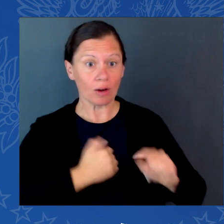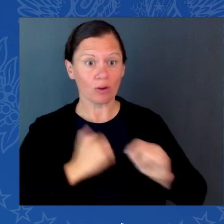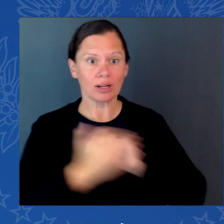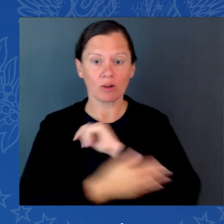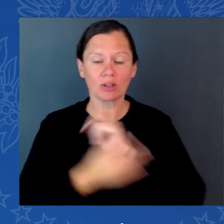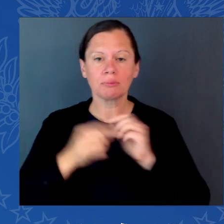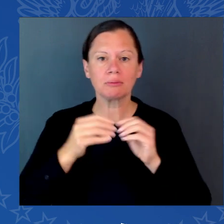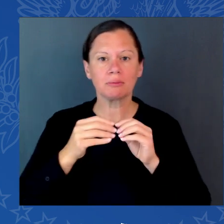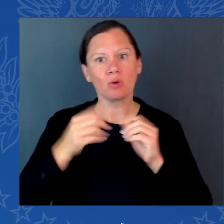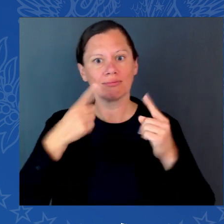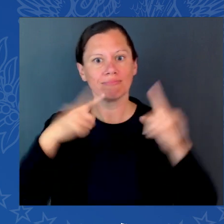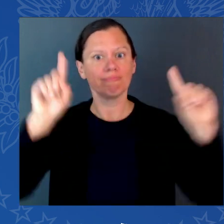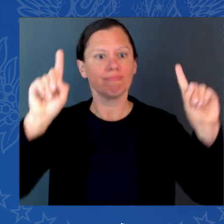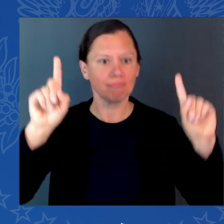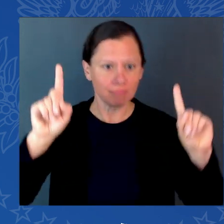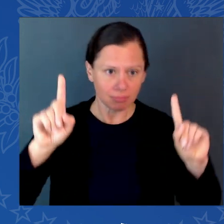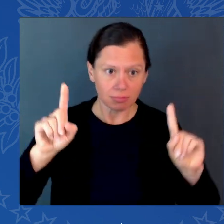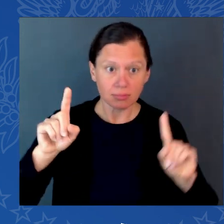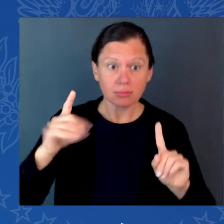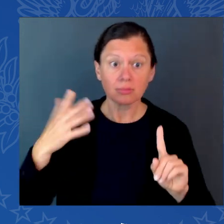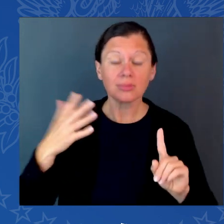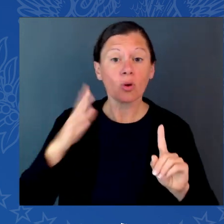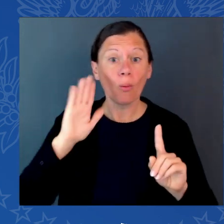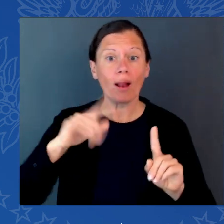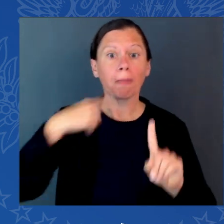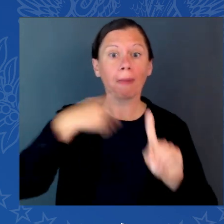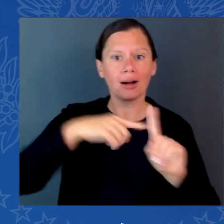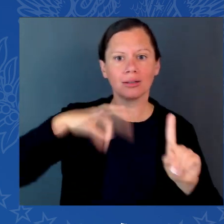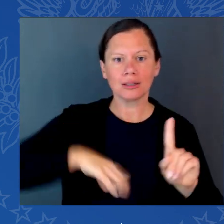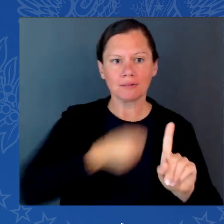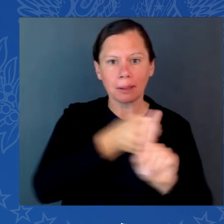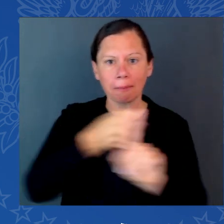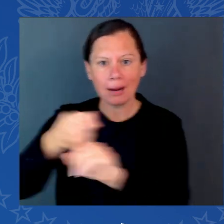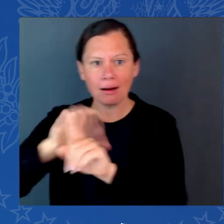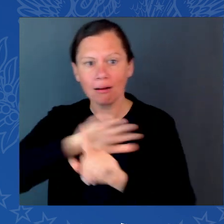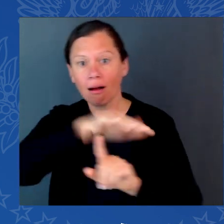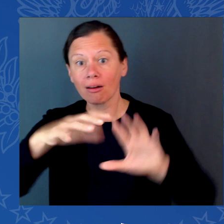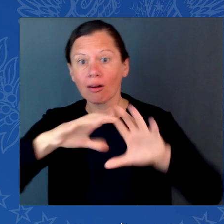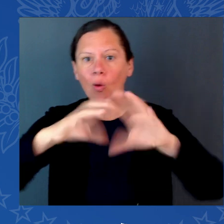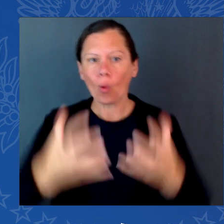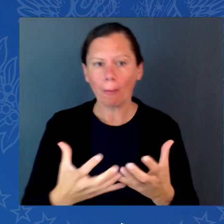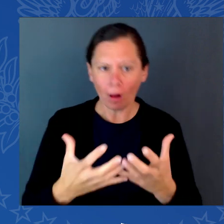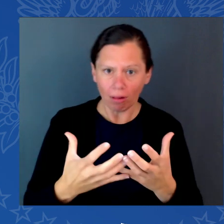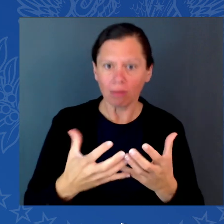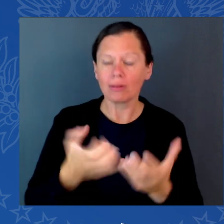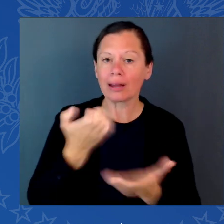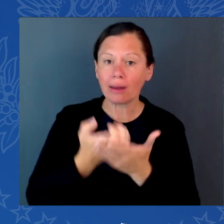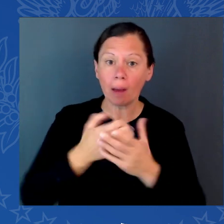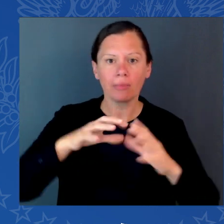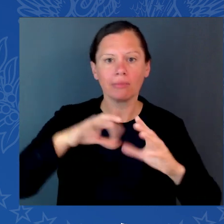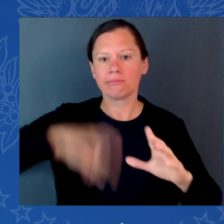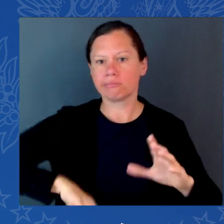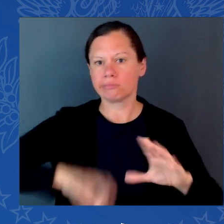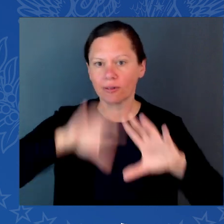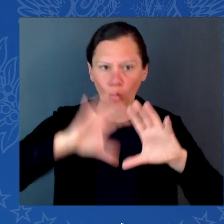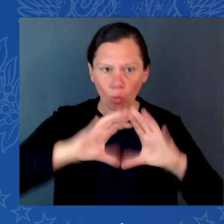in other countries and the global economy in general. This project will contribute to developing upgrading infrastructures,